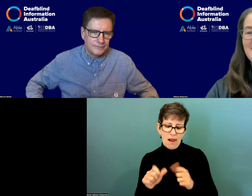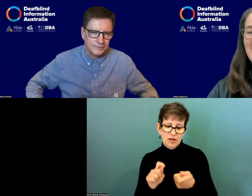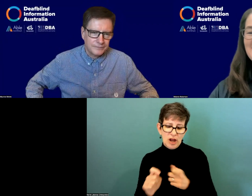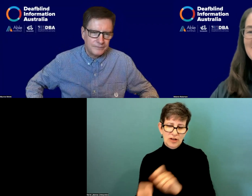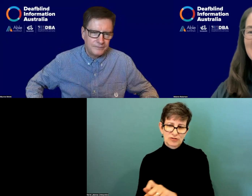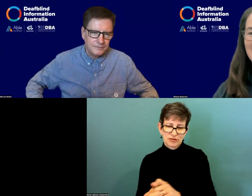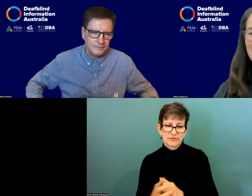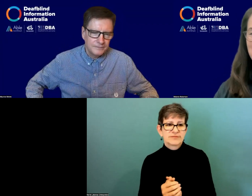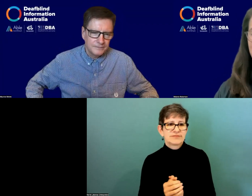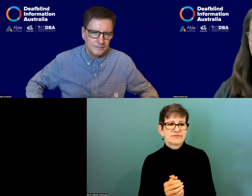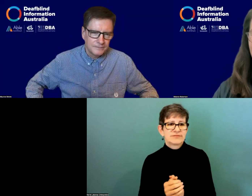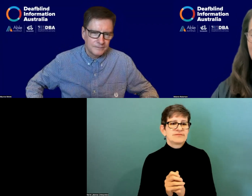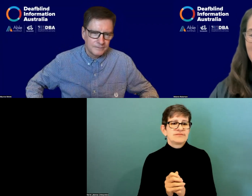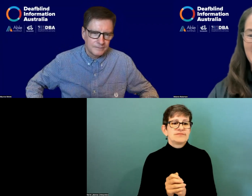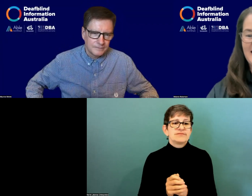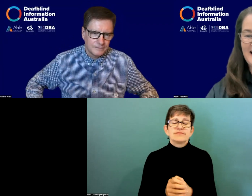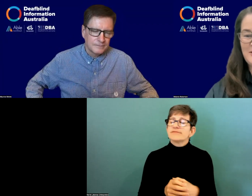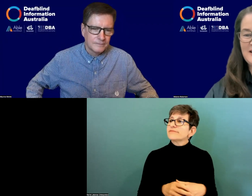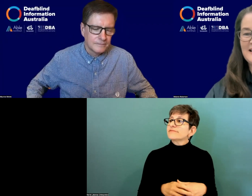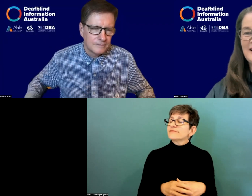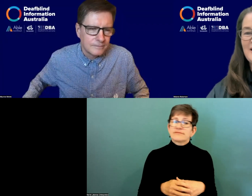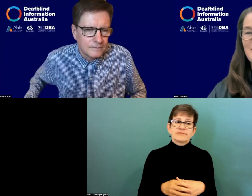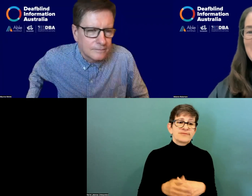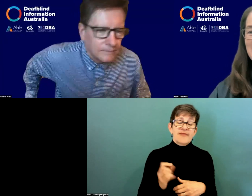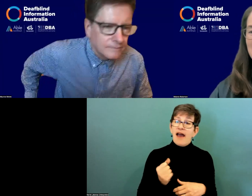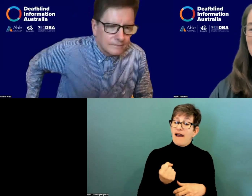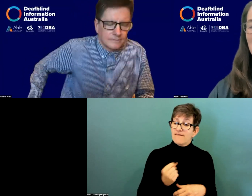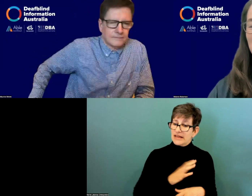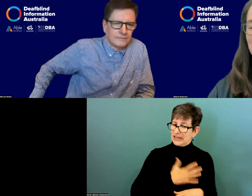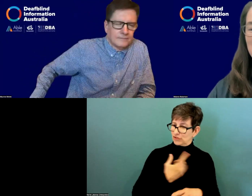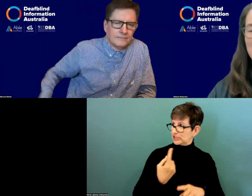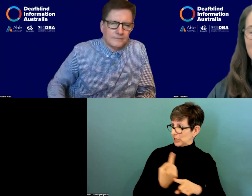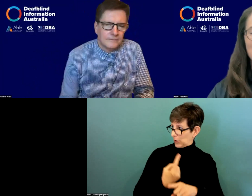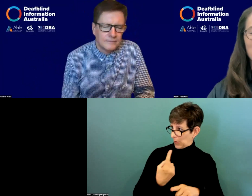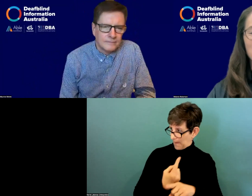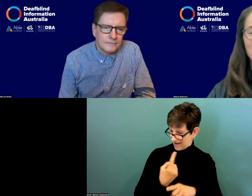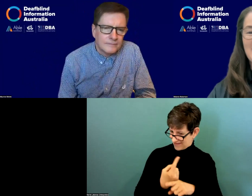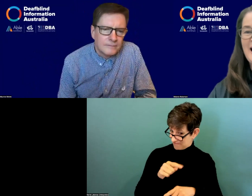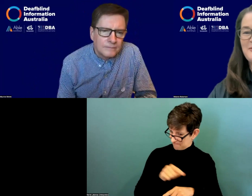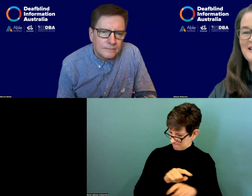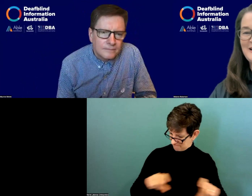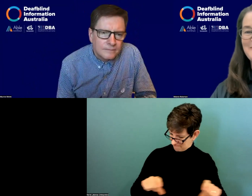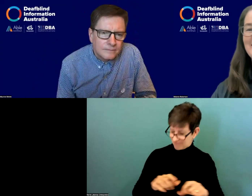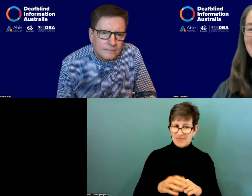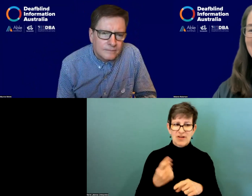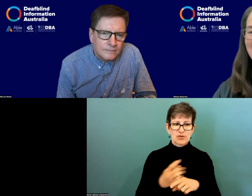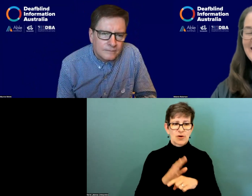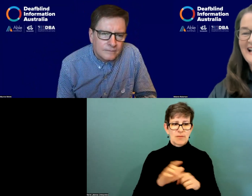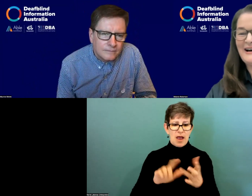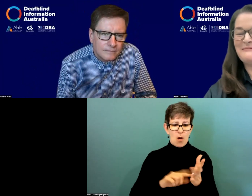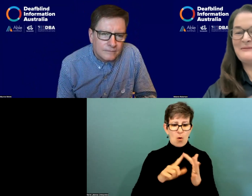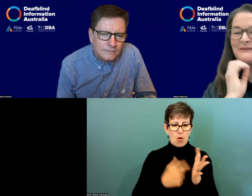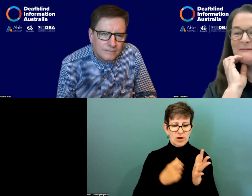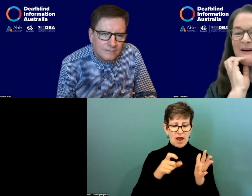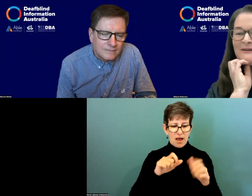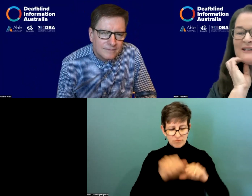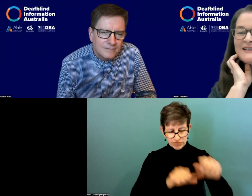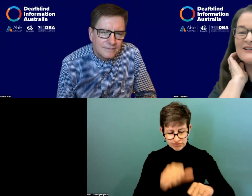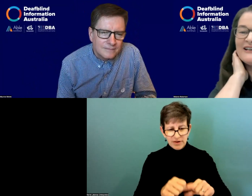We have an interesting comment to challenge order and predictability from our audience.